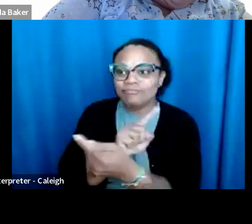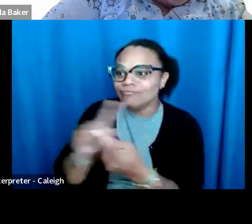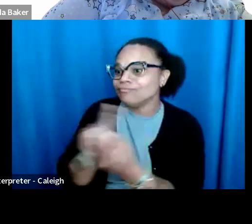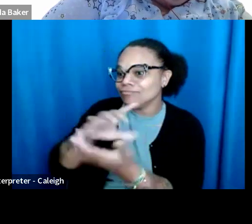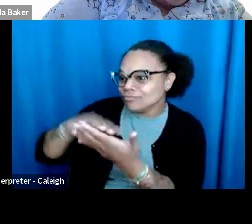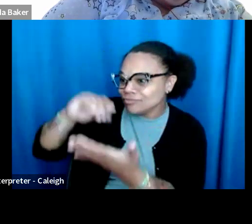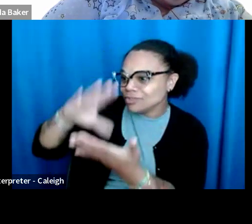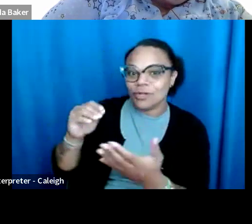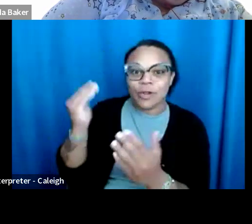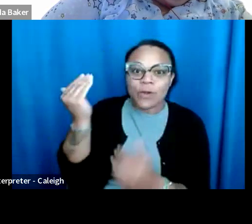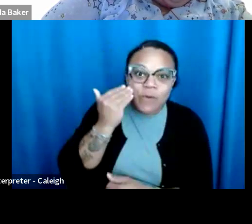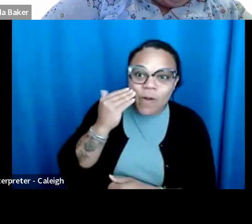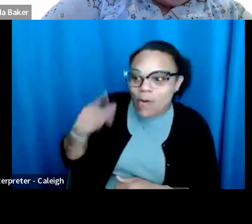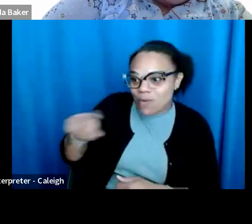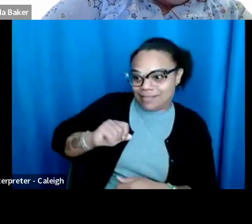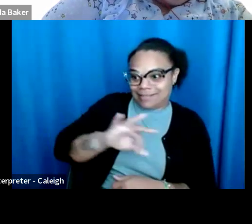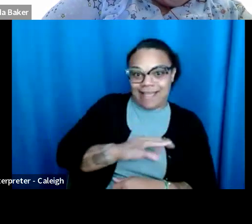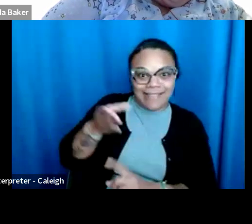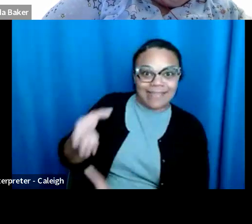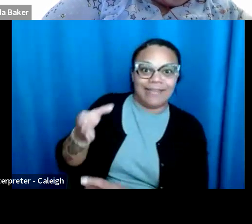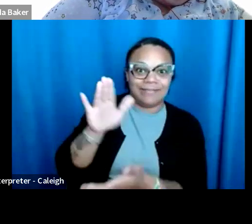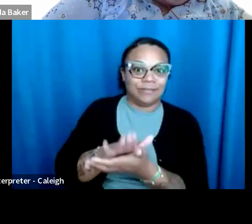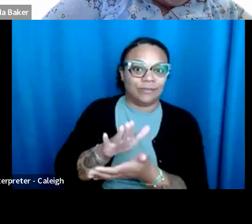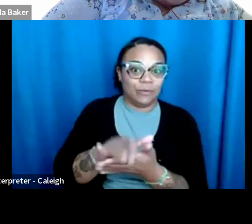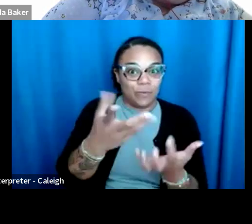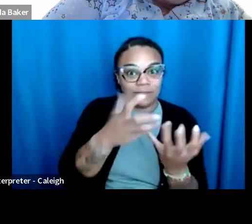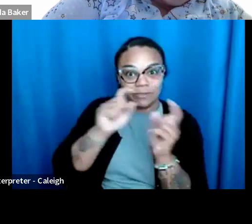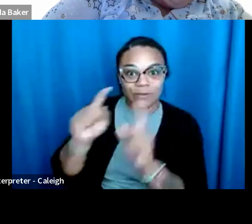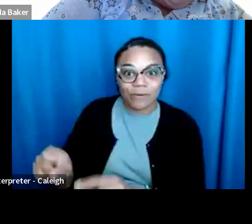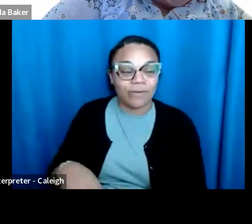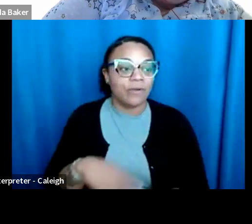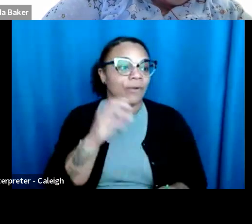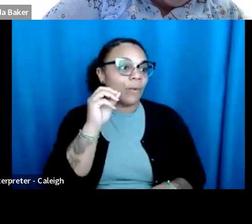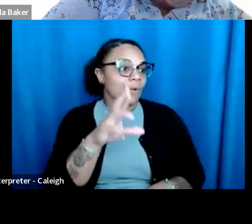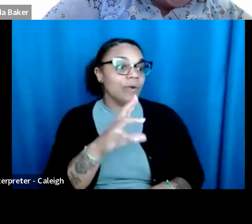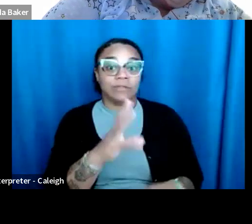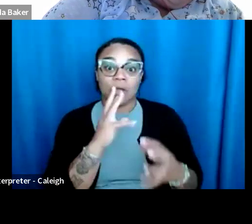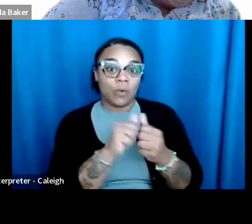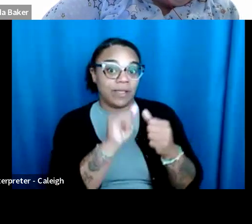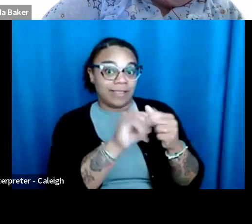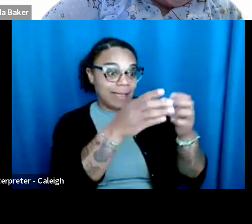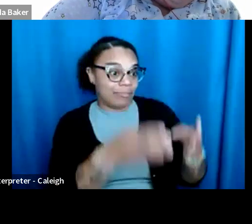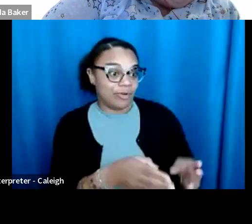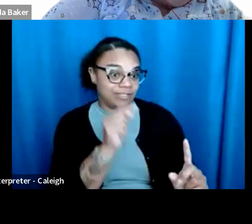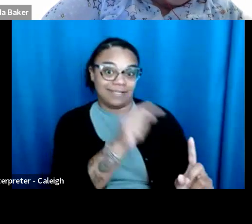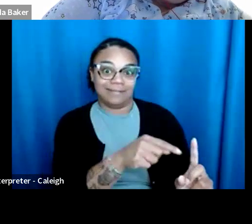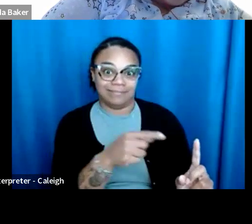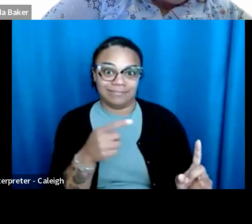that you want to go to. Talk to that person at that place you wanna work, let them get to know